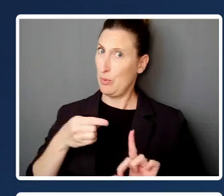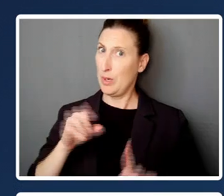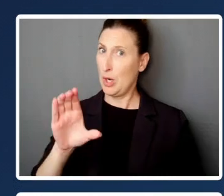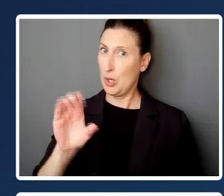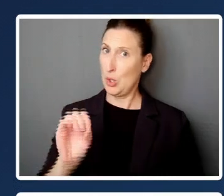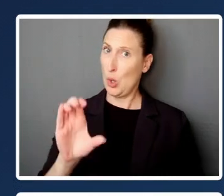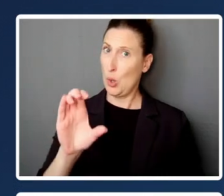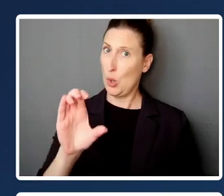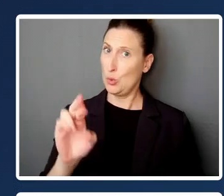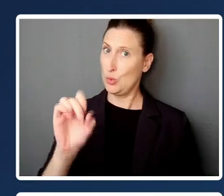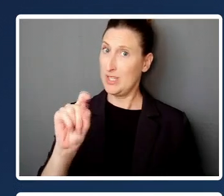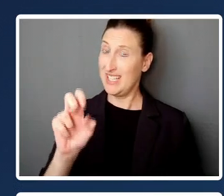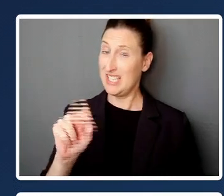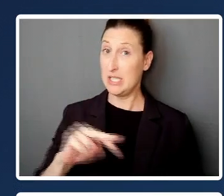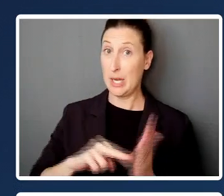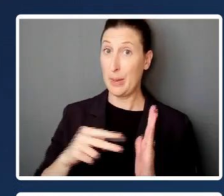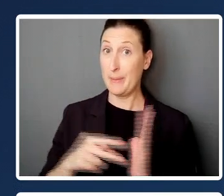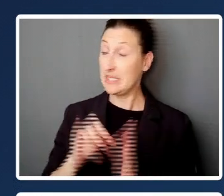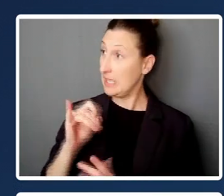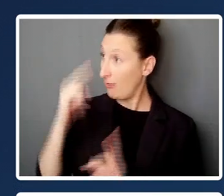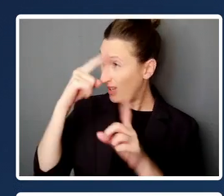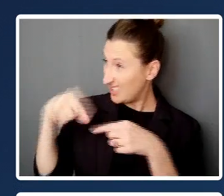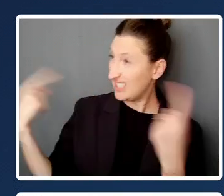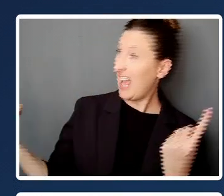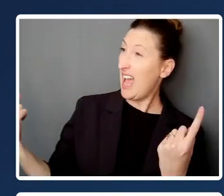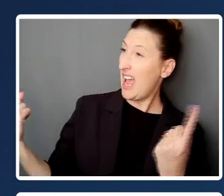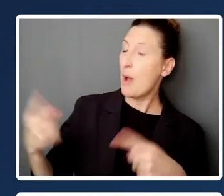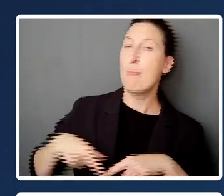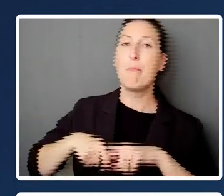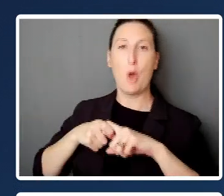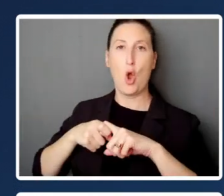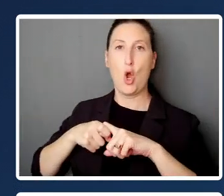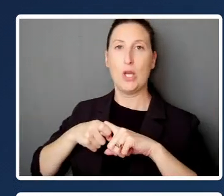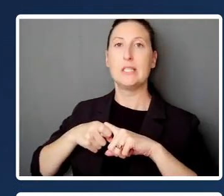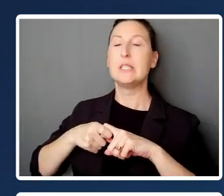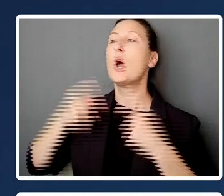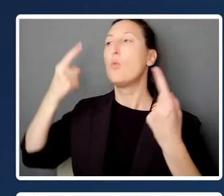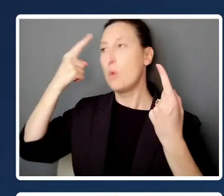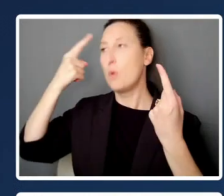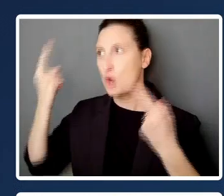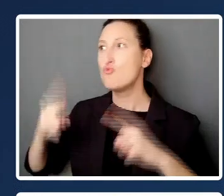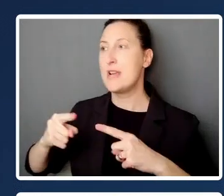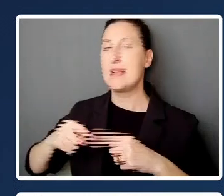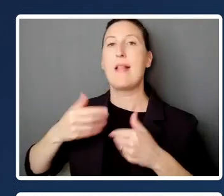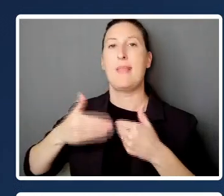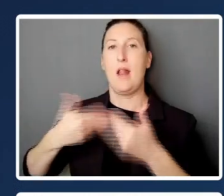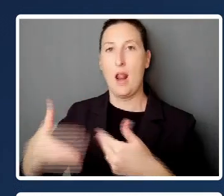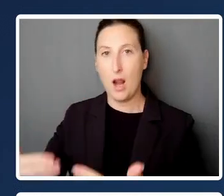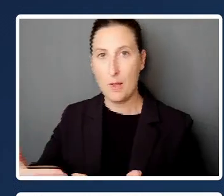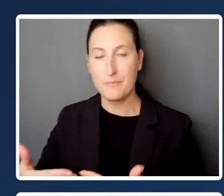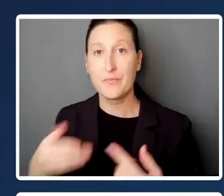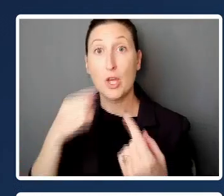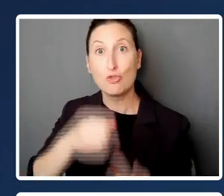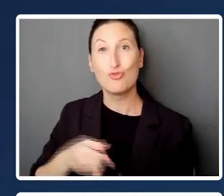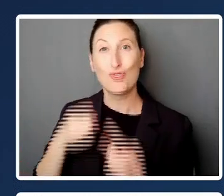we don't move forward until we have reached agreement. There is struggle together. Because I think that struggle piece of it is also really key. It's messy,